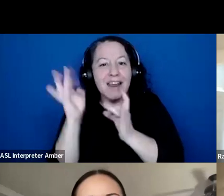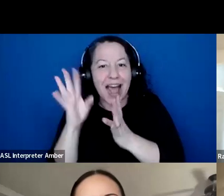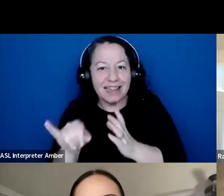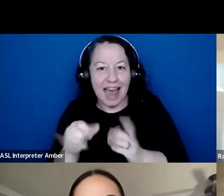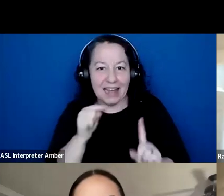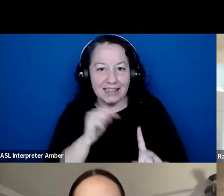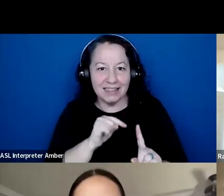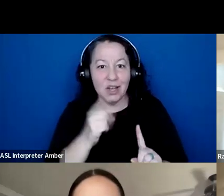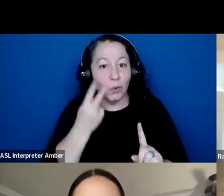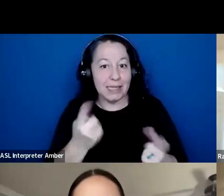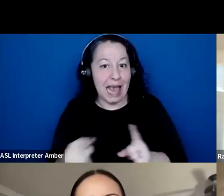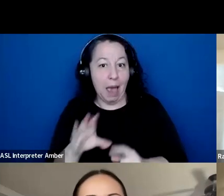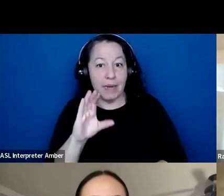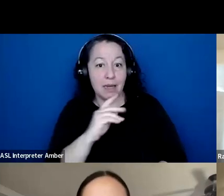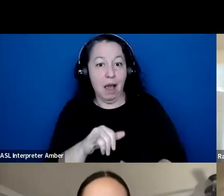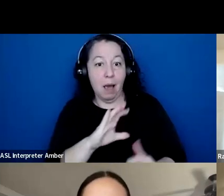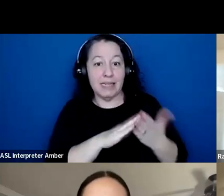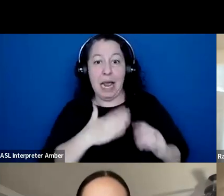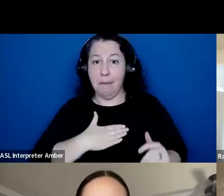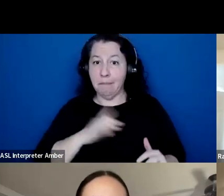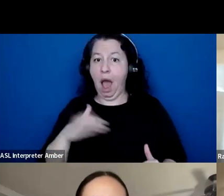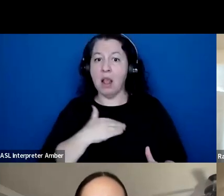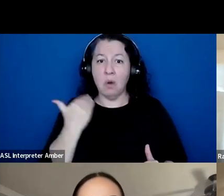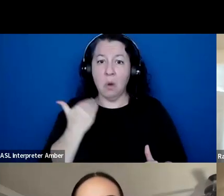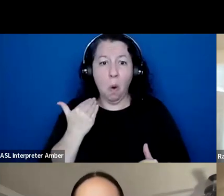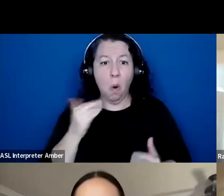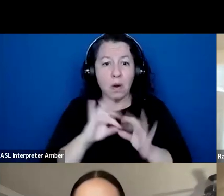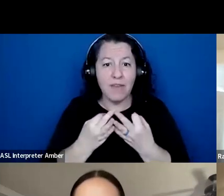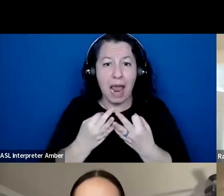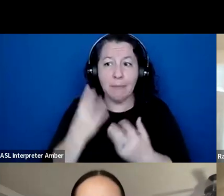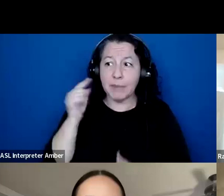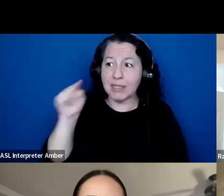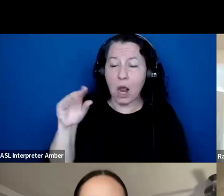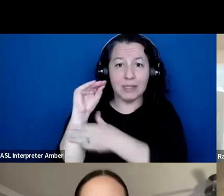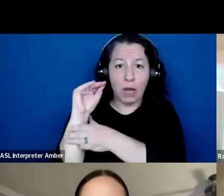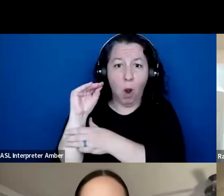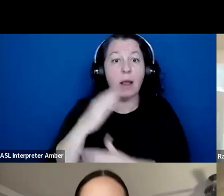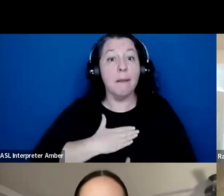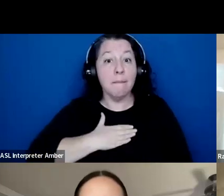That's what my Lakota relatives experienced at Standing Rock. That's what my grandpa experienced on Wounded Knee.